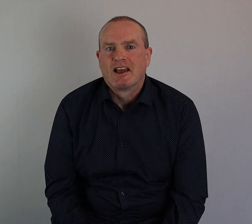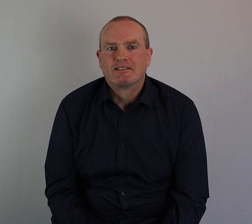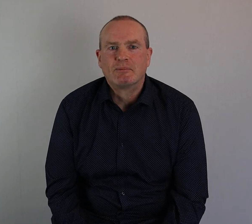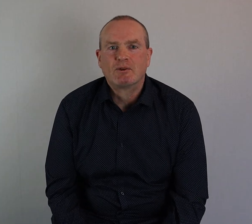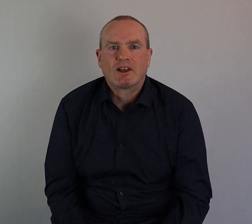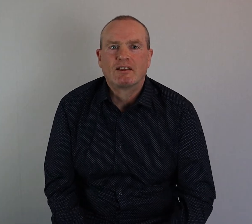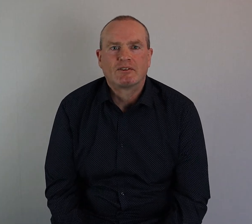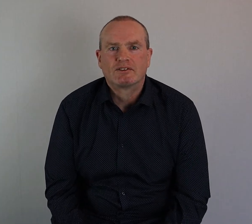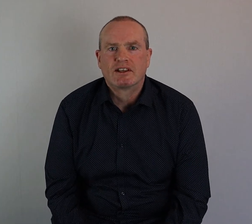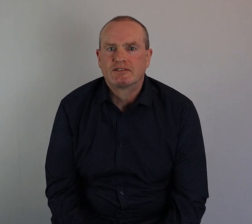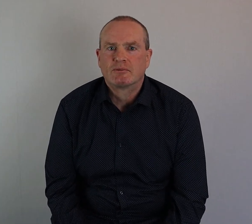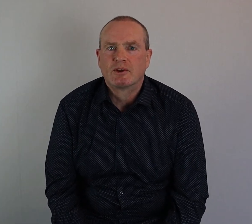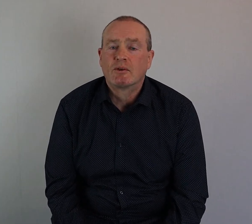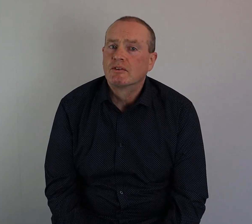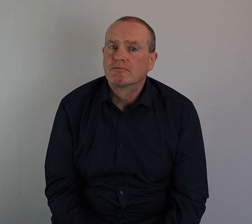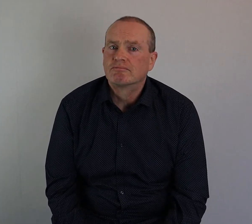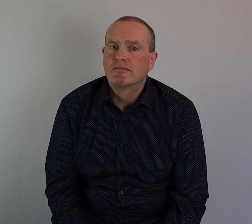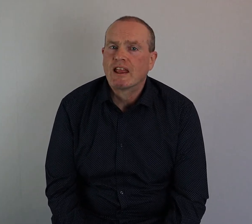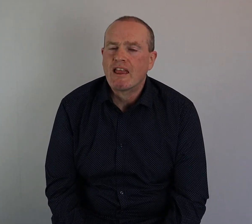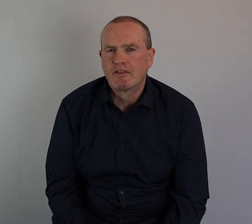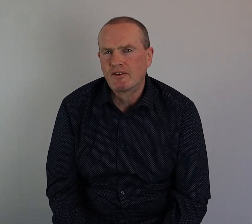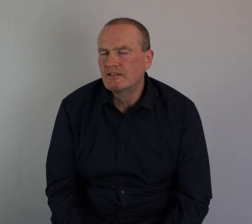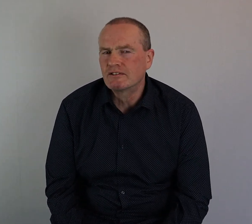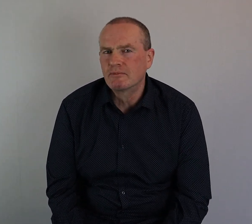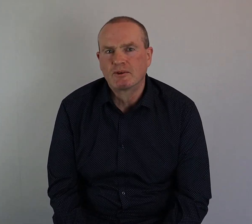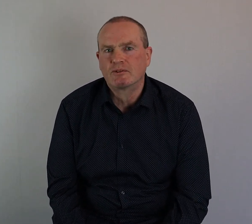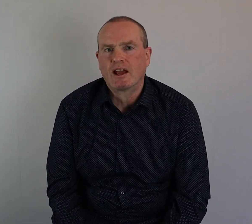A typical day for a CSW, if there is a typical day